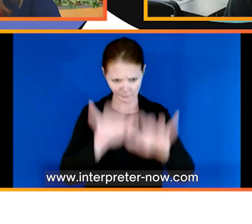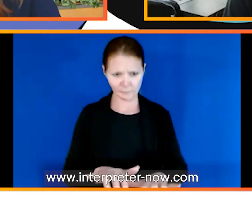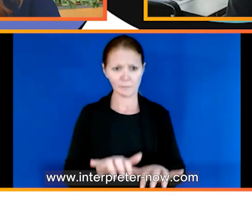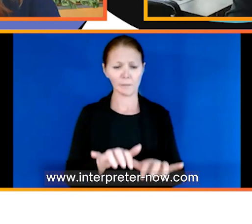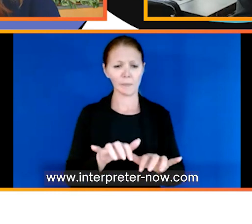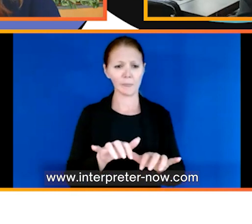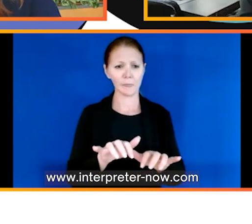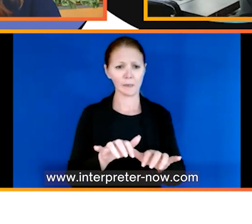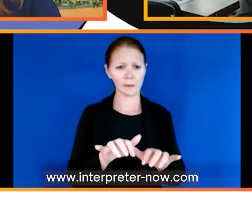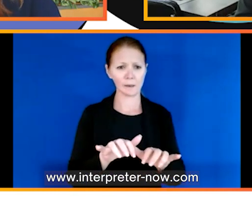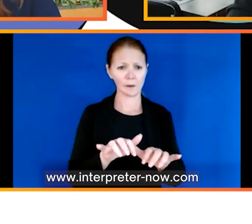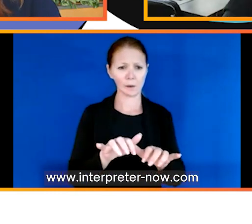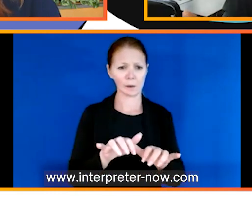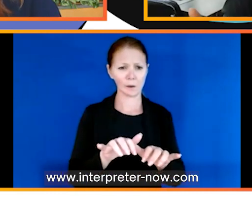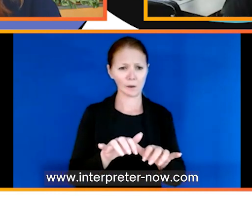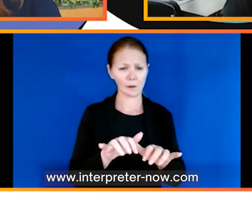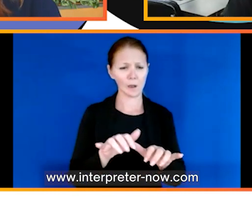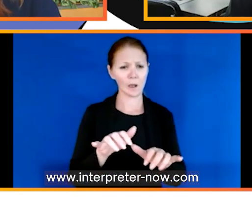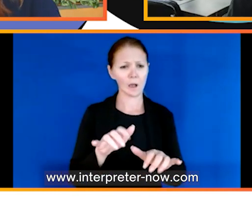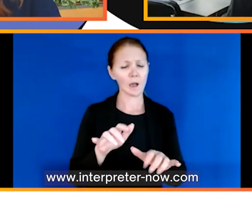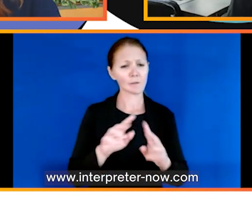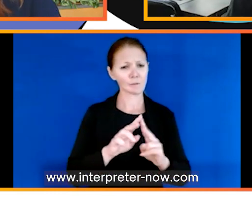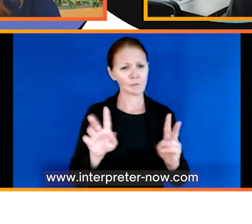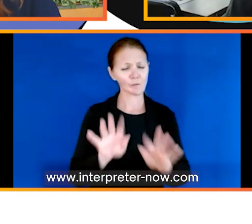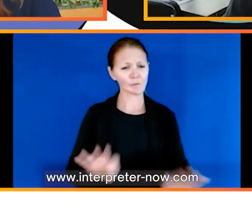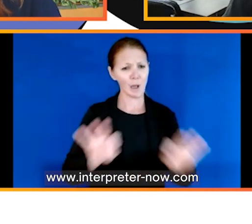who were there for a long time, and people who had just started, a sense of calmness,